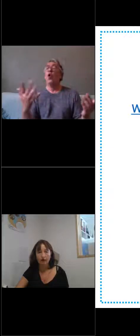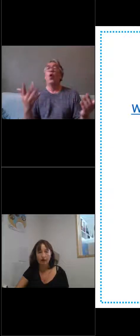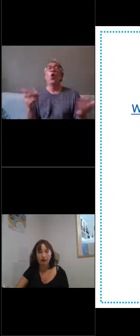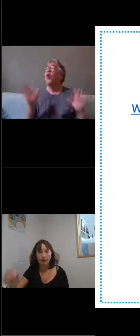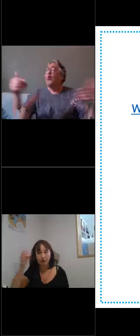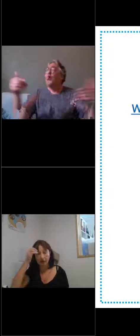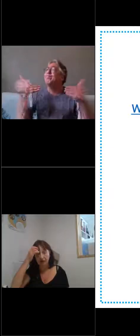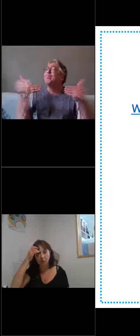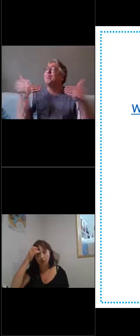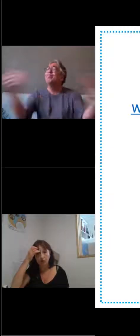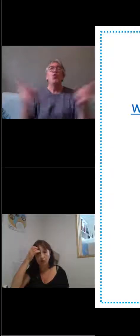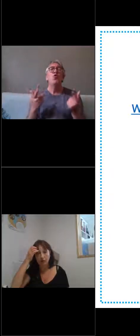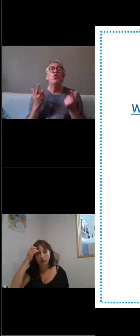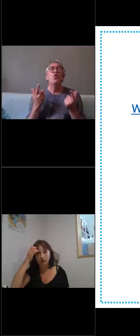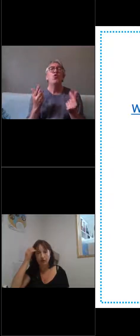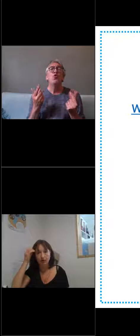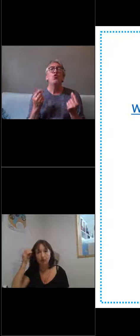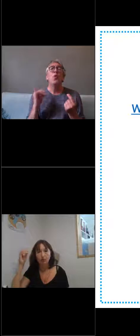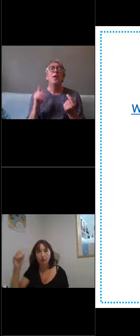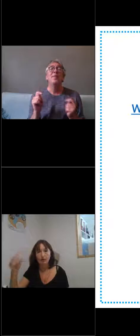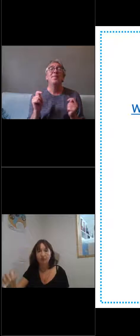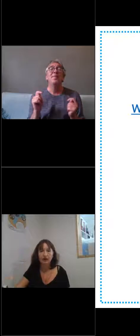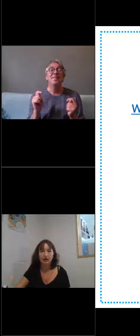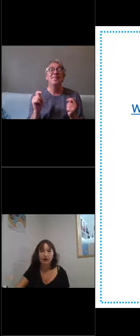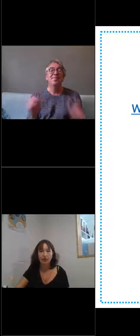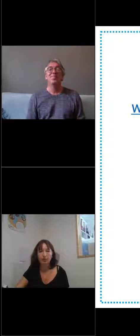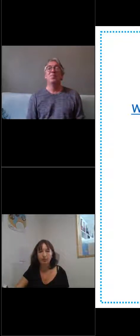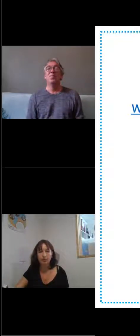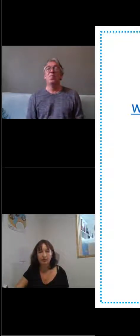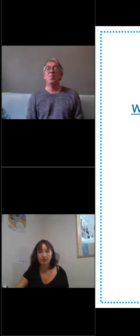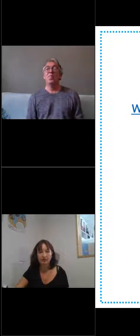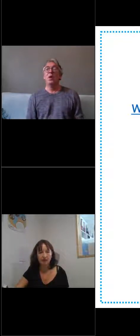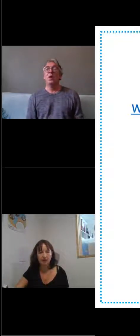That includes the different programmes and other possibilities.